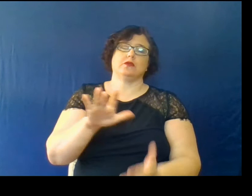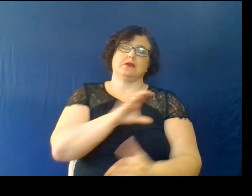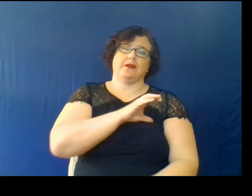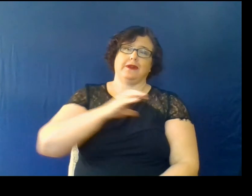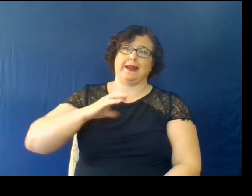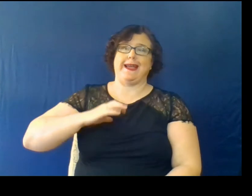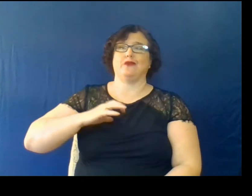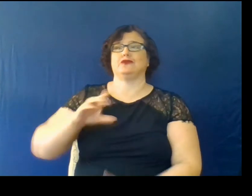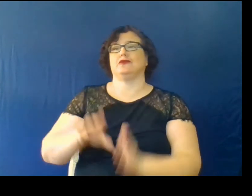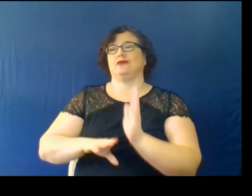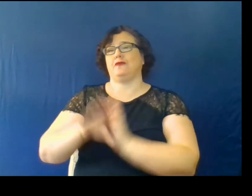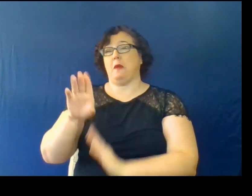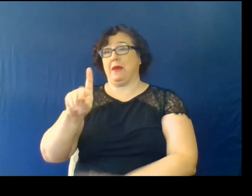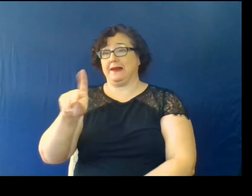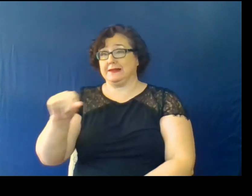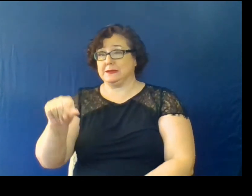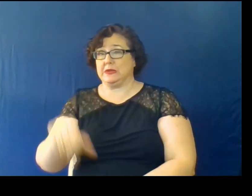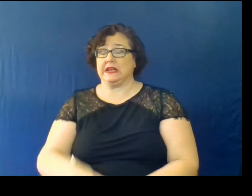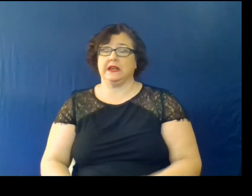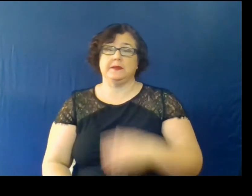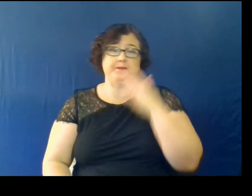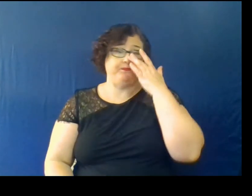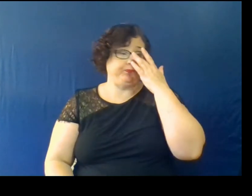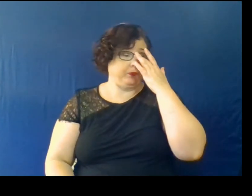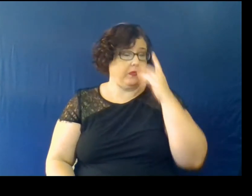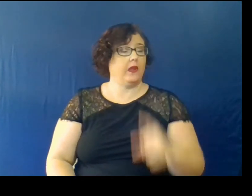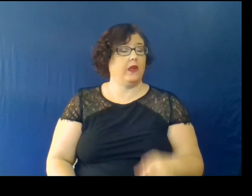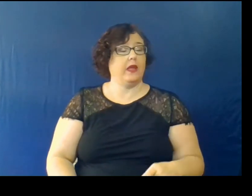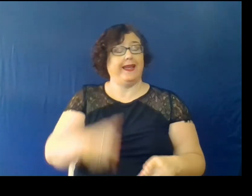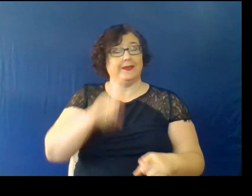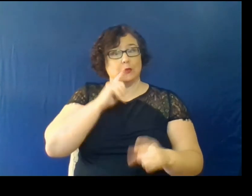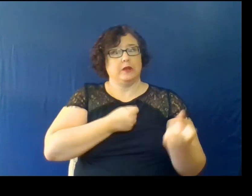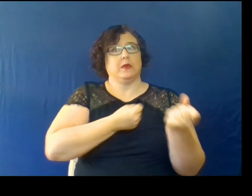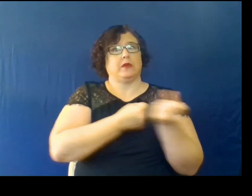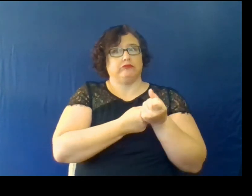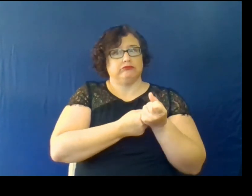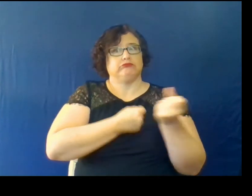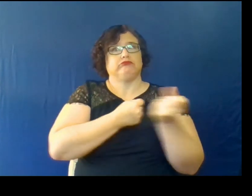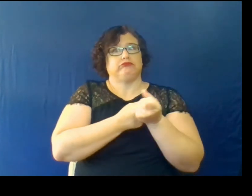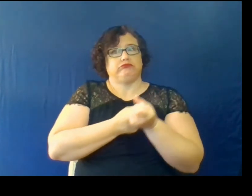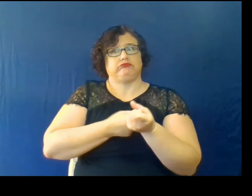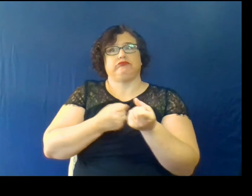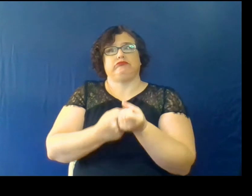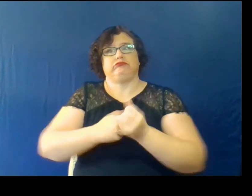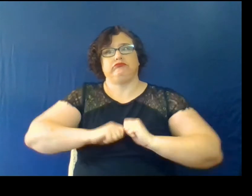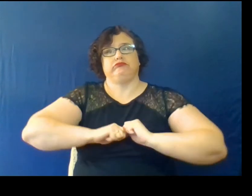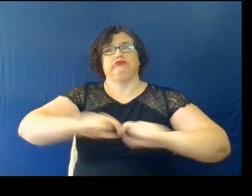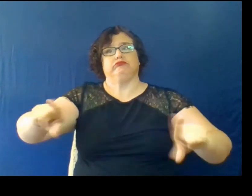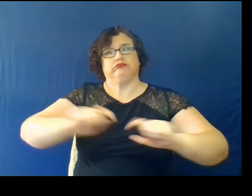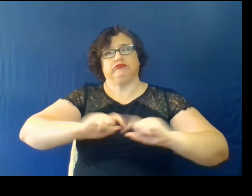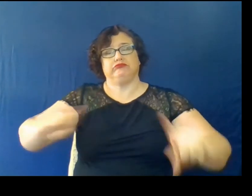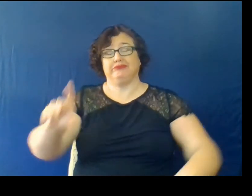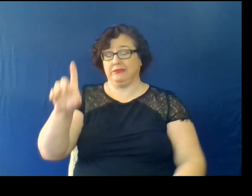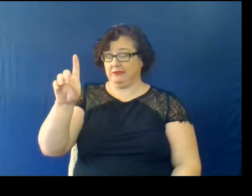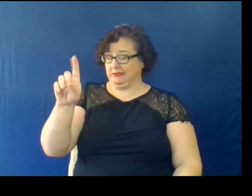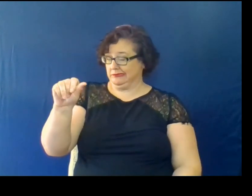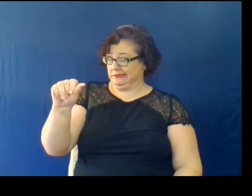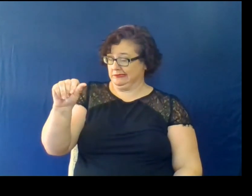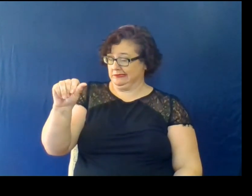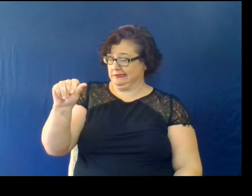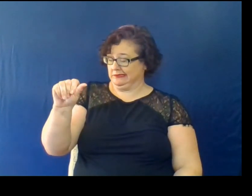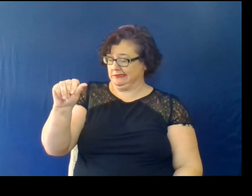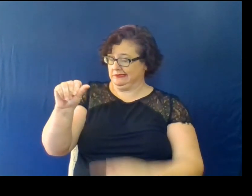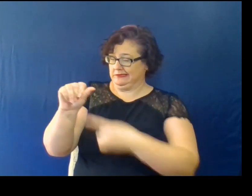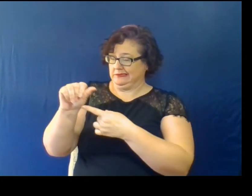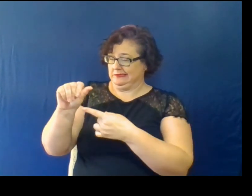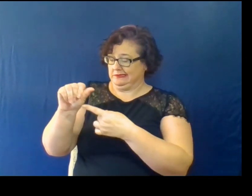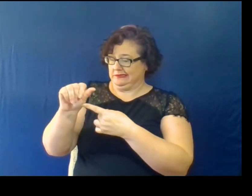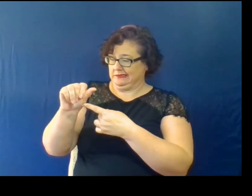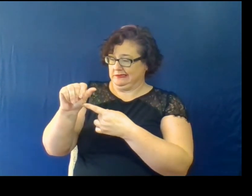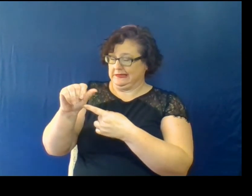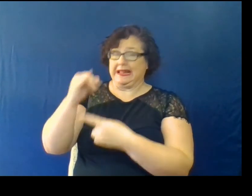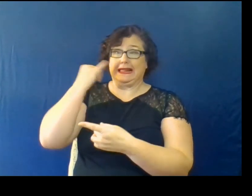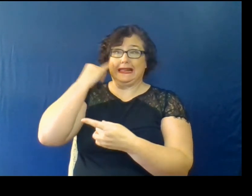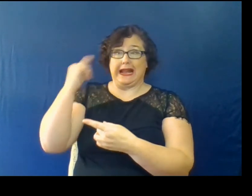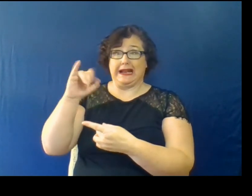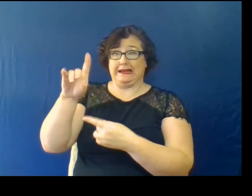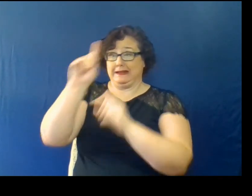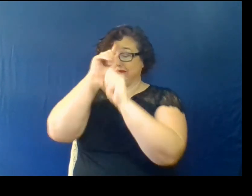has been really kind of pushing out now is that disability, the idea of disability can be in